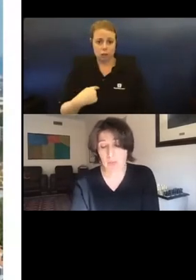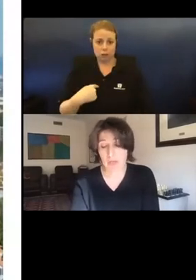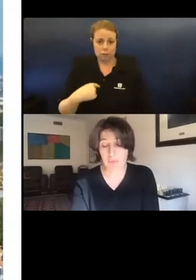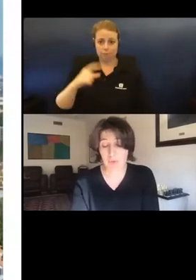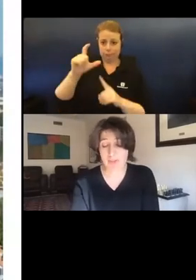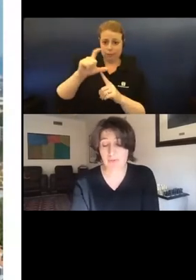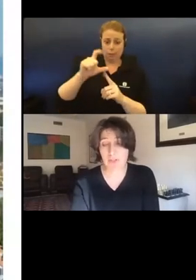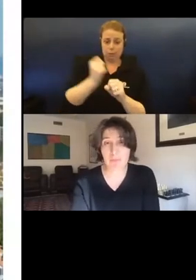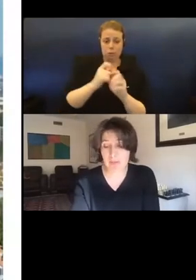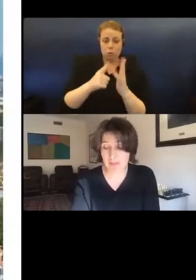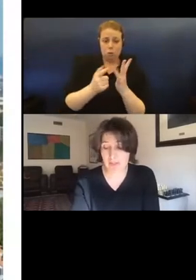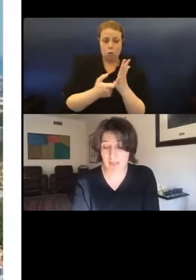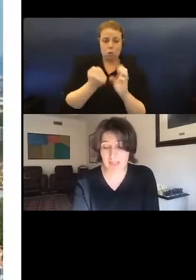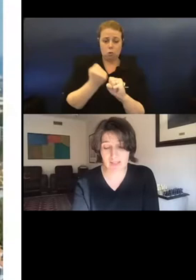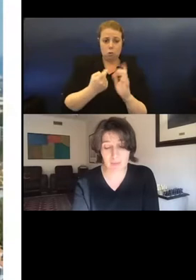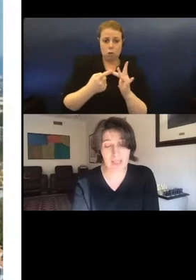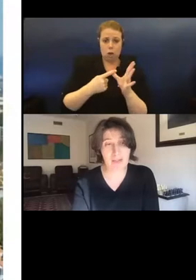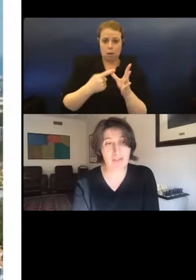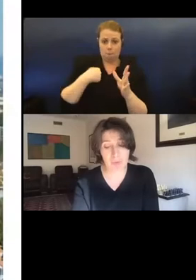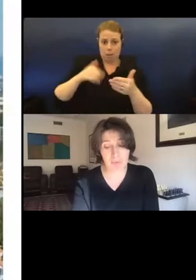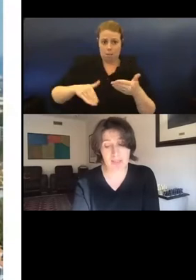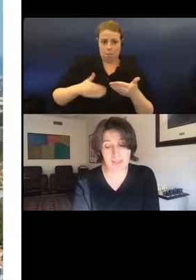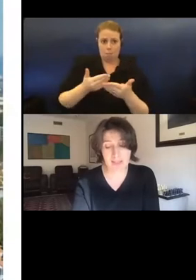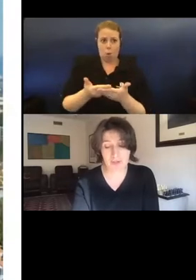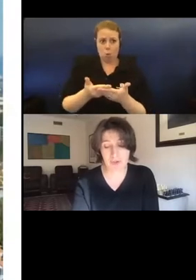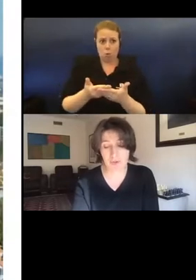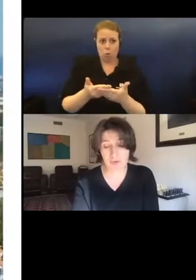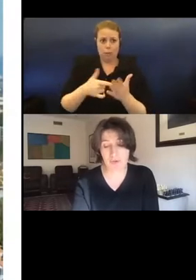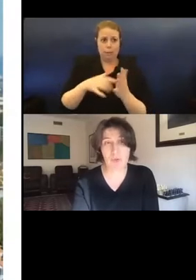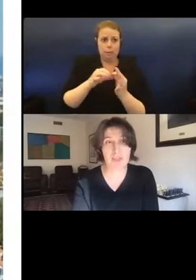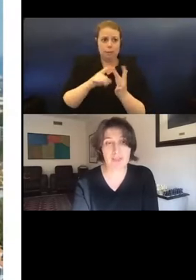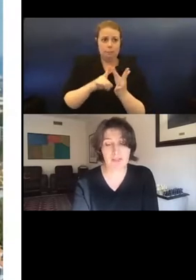born is a very mountainous place where every prominent hill has a church or a monastery